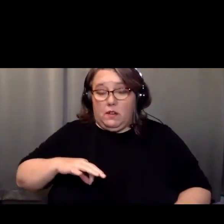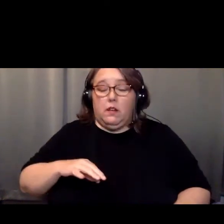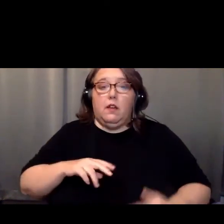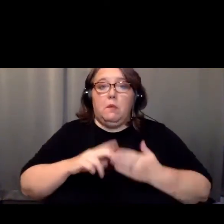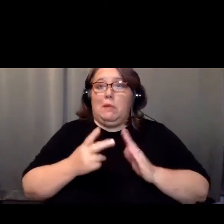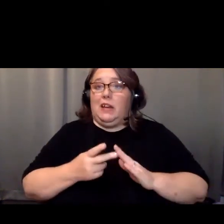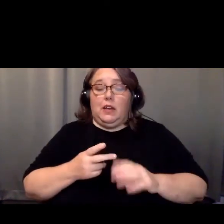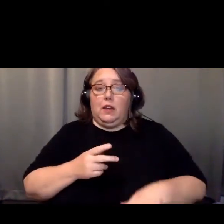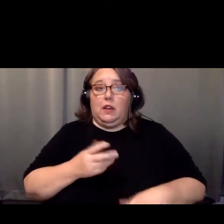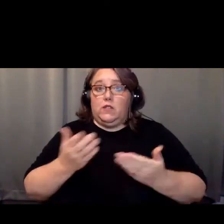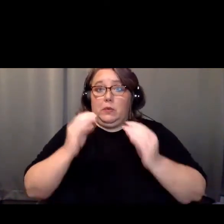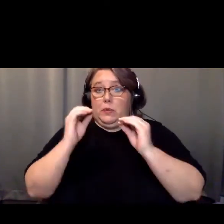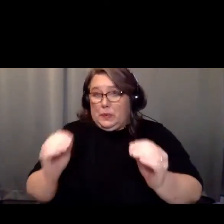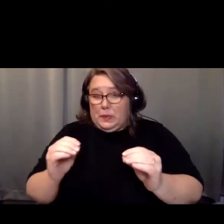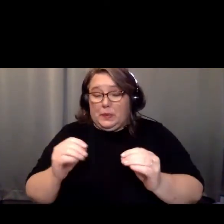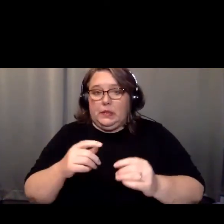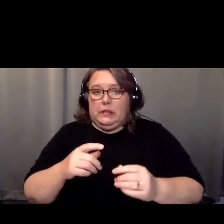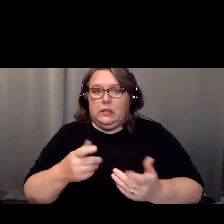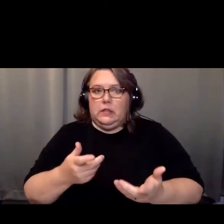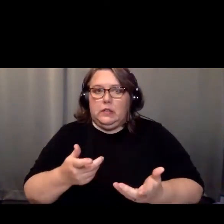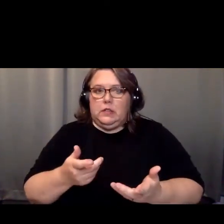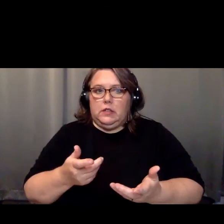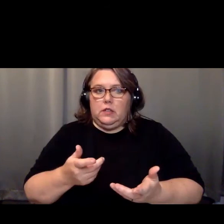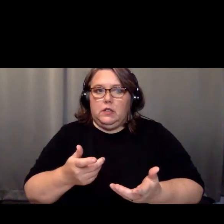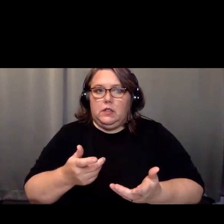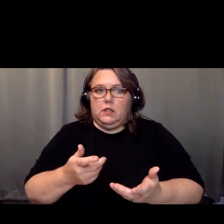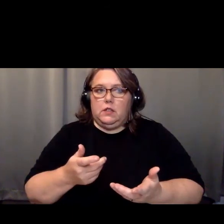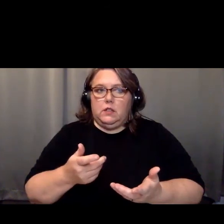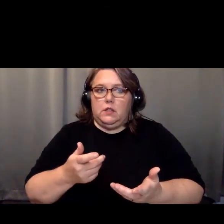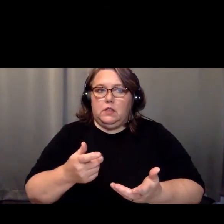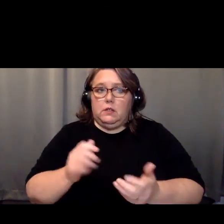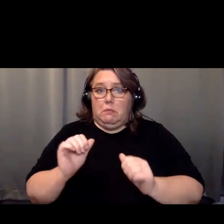then there would be a high chance or probability